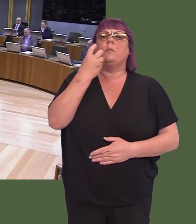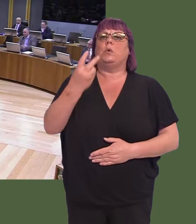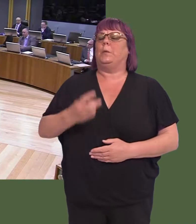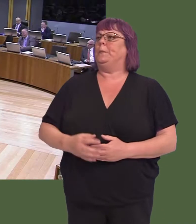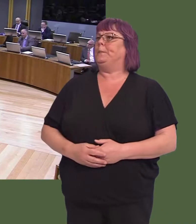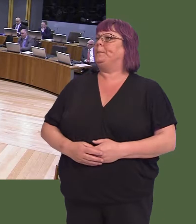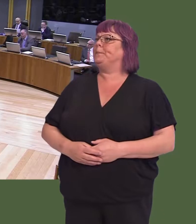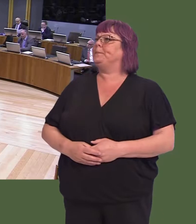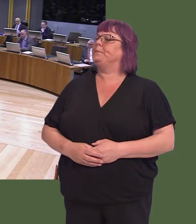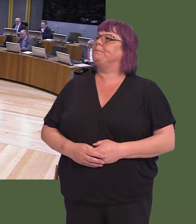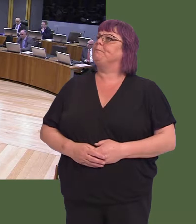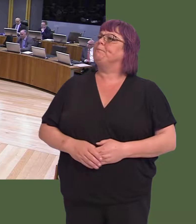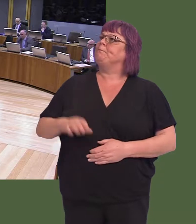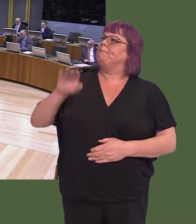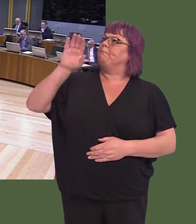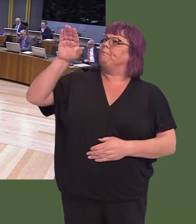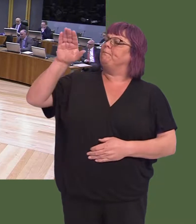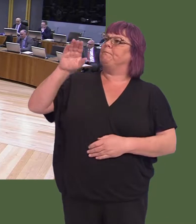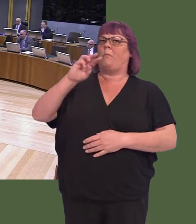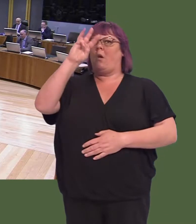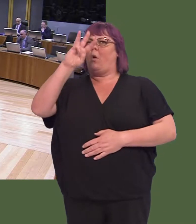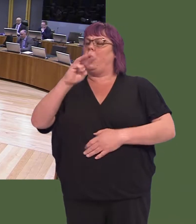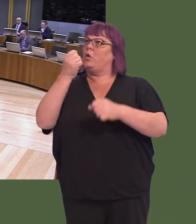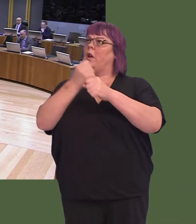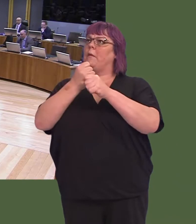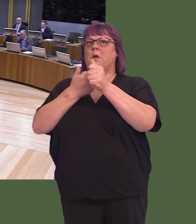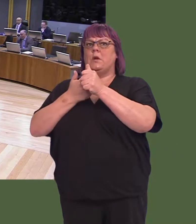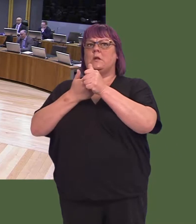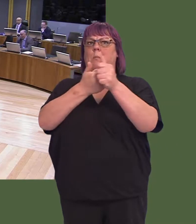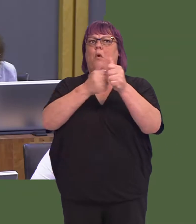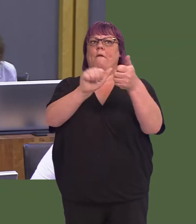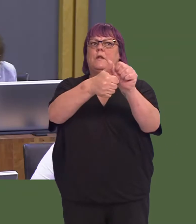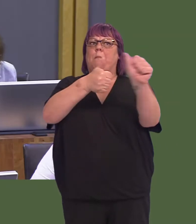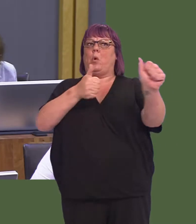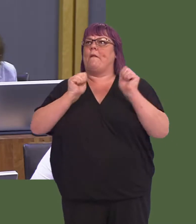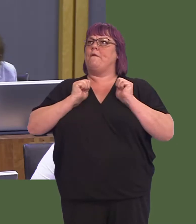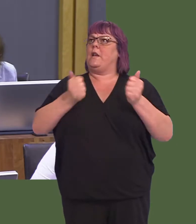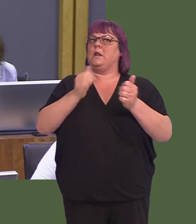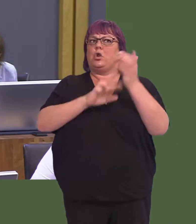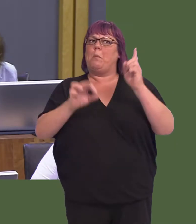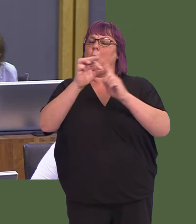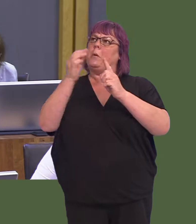A wnaiff y Prif Weinidog ddatganiad am gefnogaeth Llywodraeth Cymru ar gyfer chwaraeon a ffitrwydd yng Nghasnewydd?